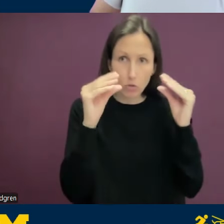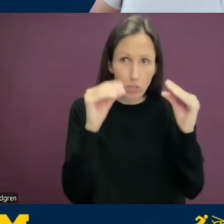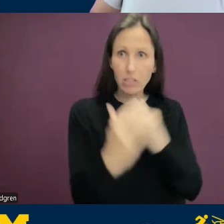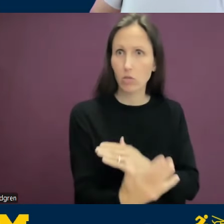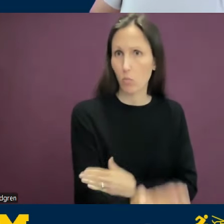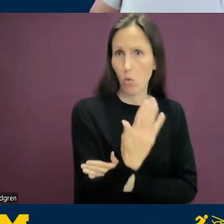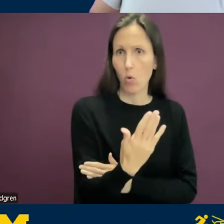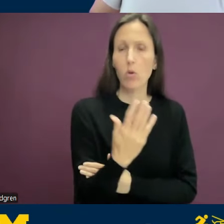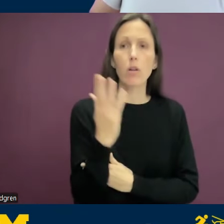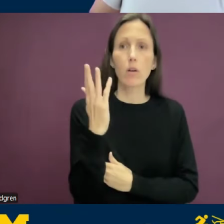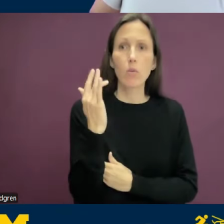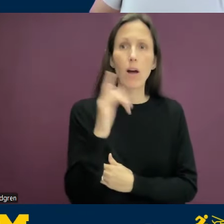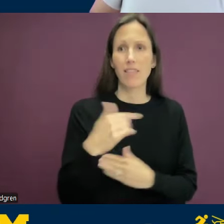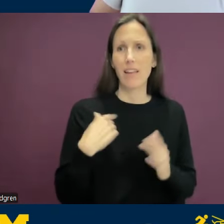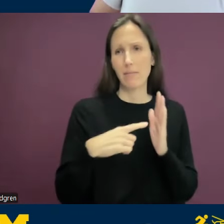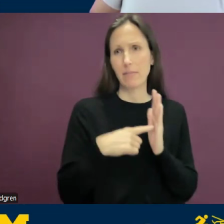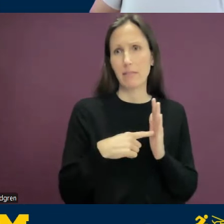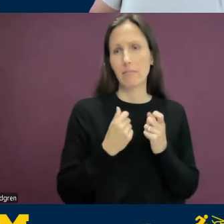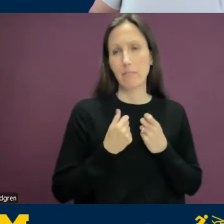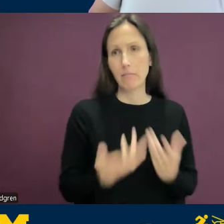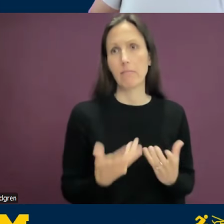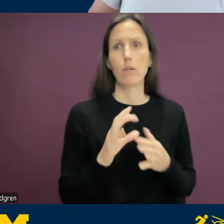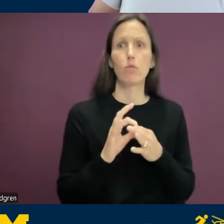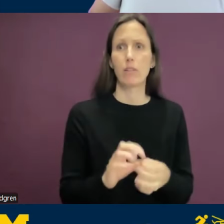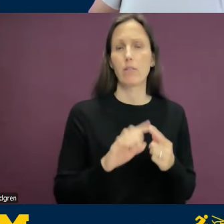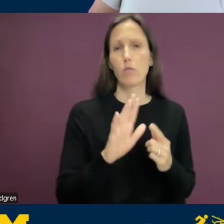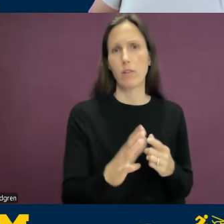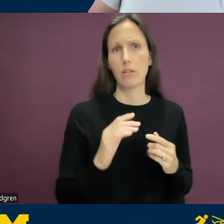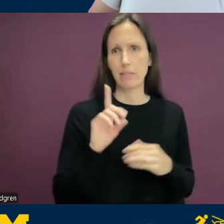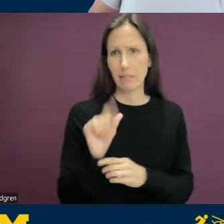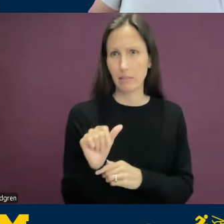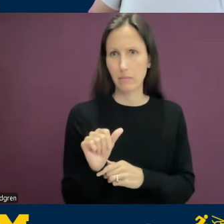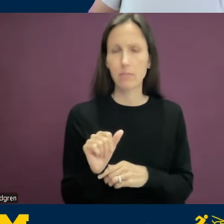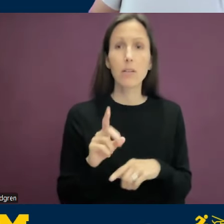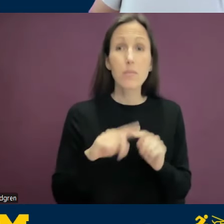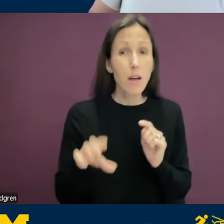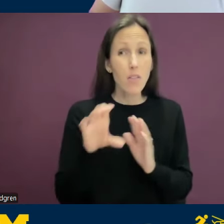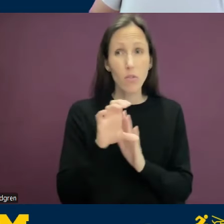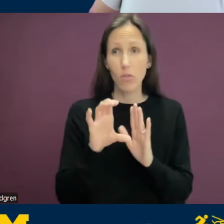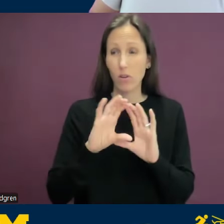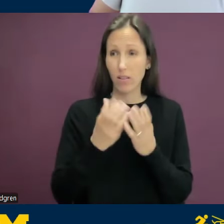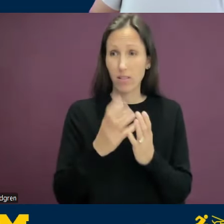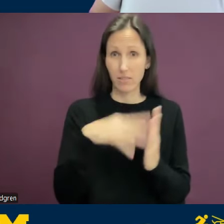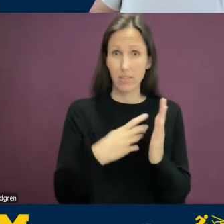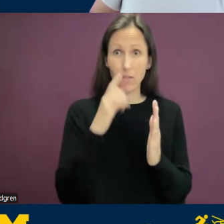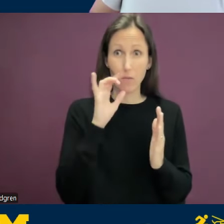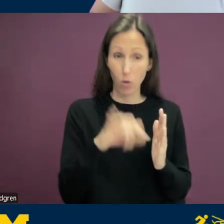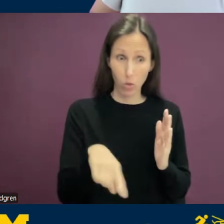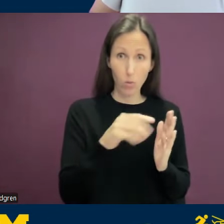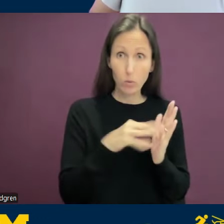due to symptom exacerbation related to a disability. However, the course schedule for a group of students in a designated degree pathway